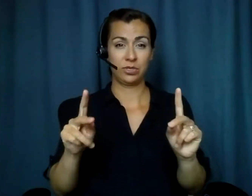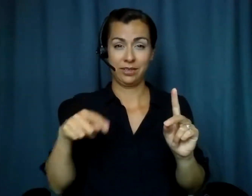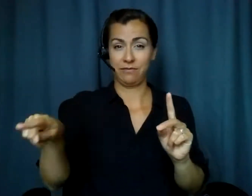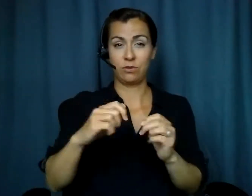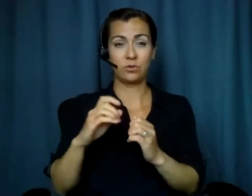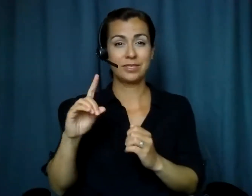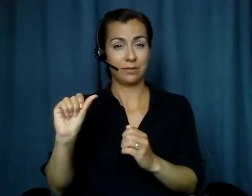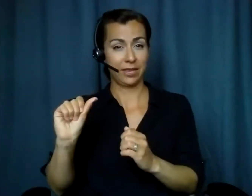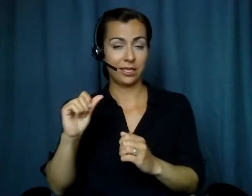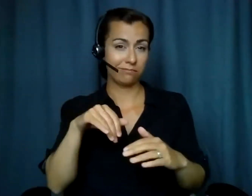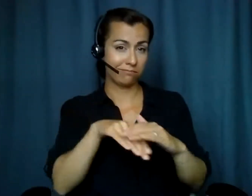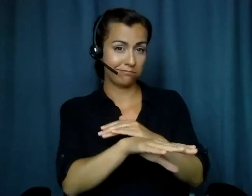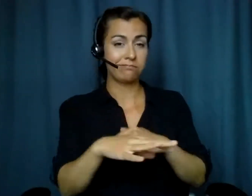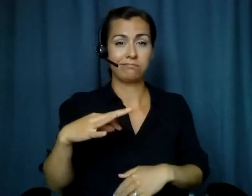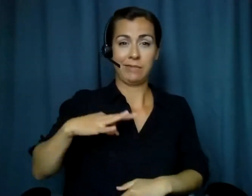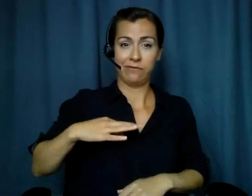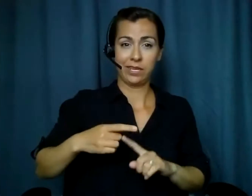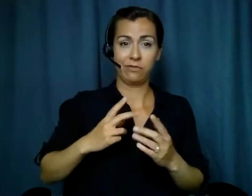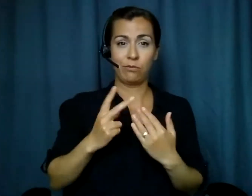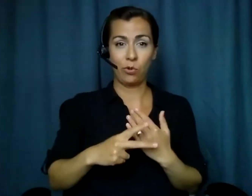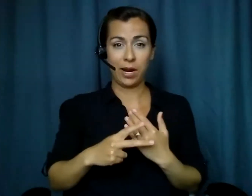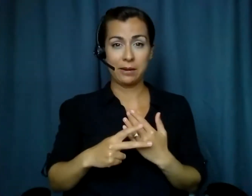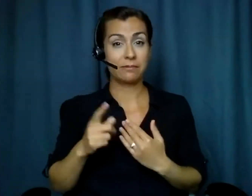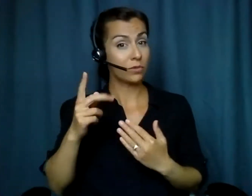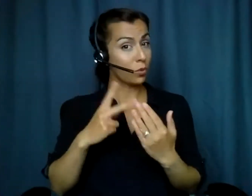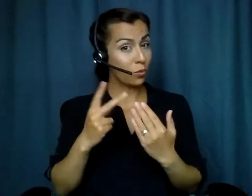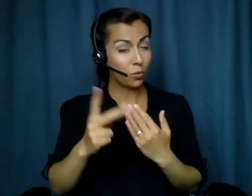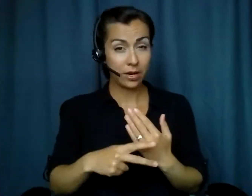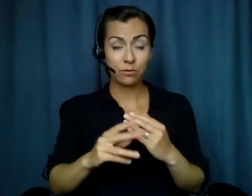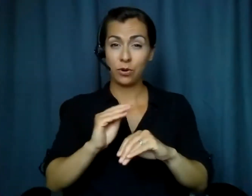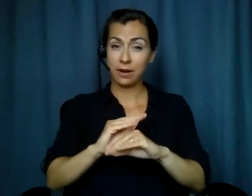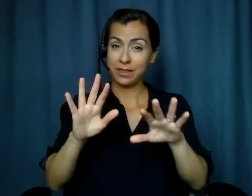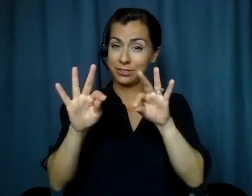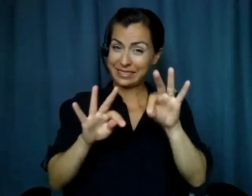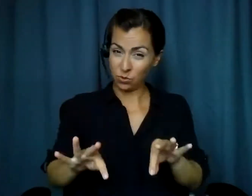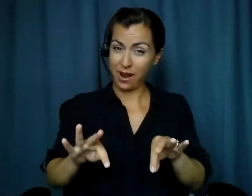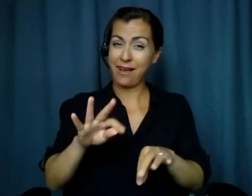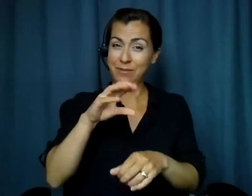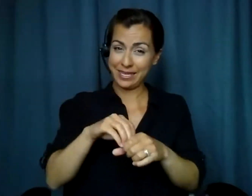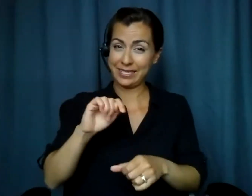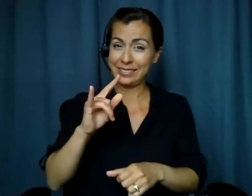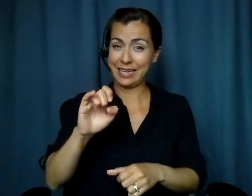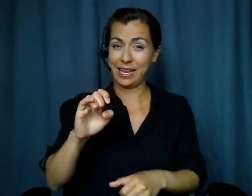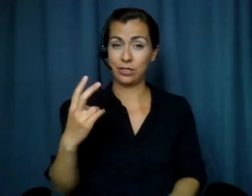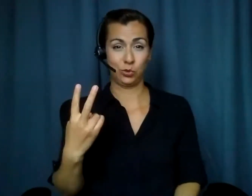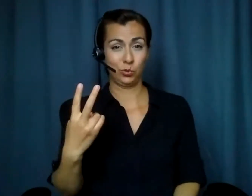the panelists, and then facilitate today's discussion. Please join me in welcoming Ms. Kiersi Coleman.